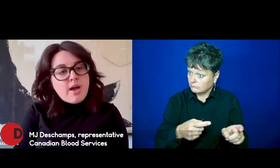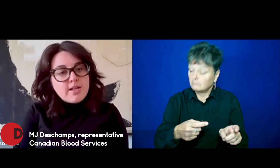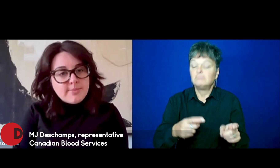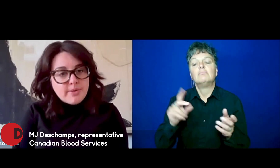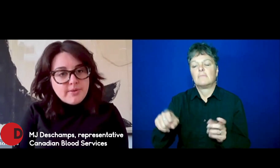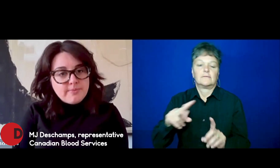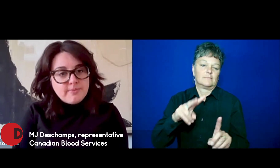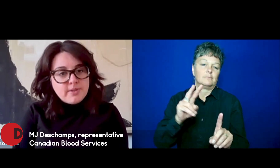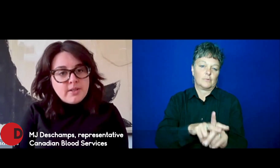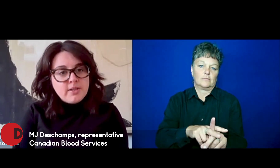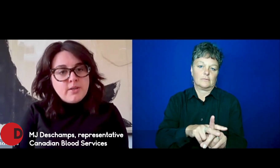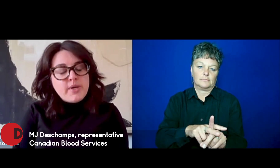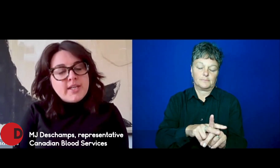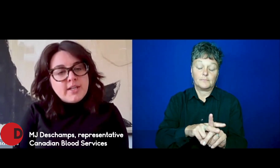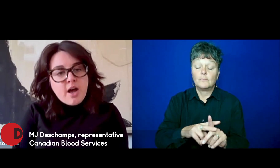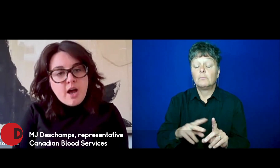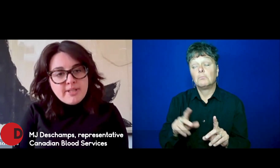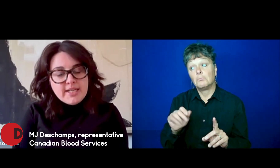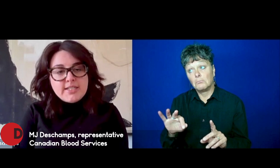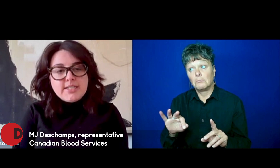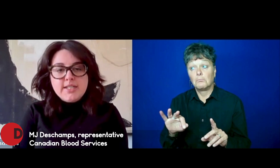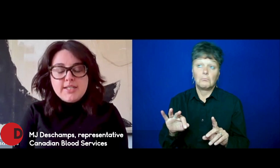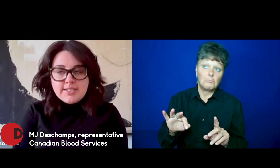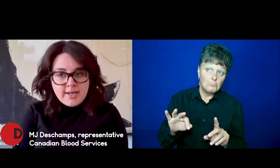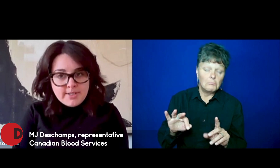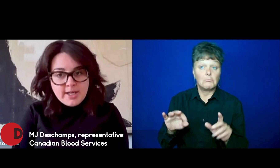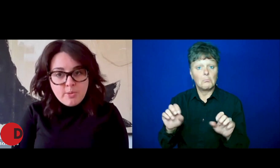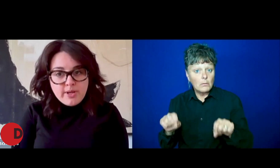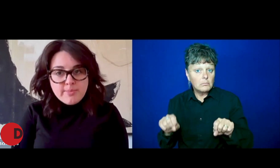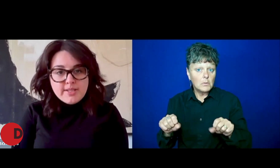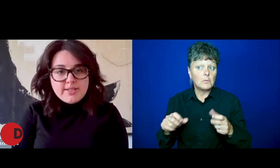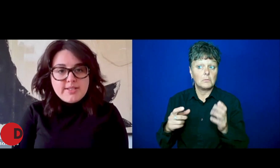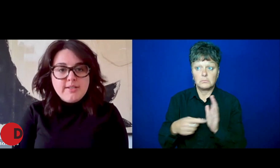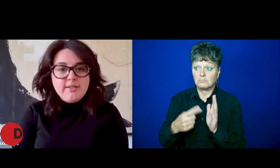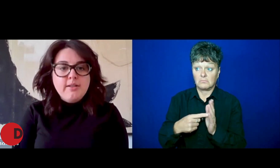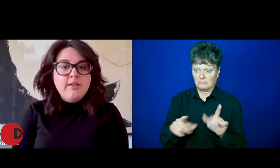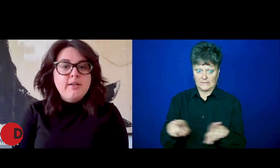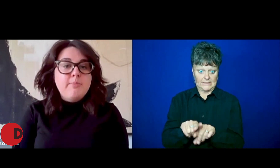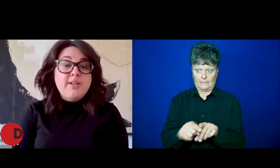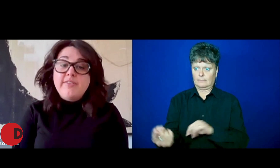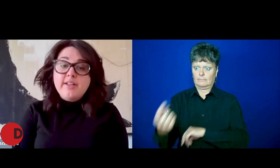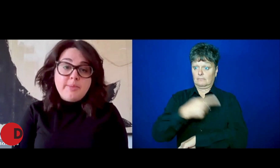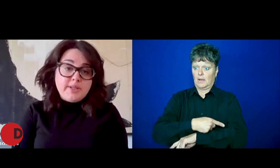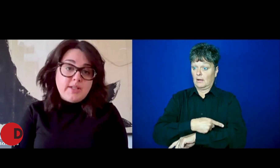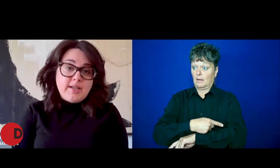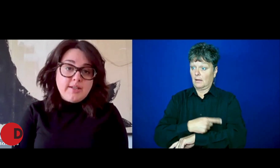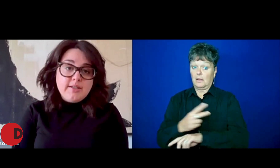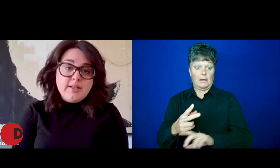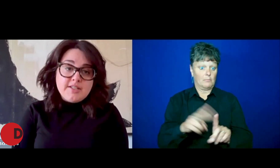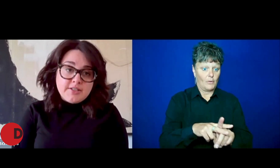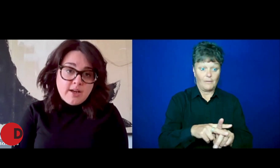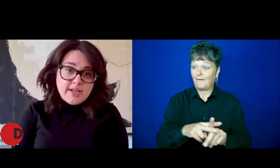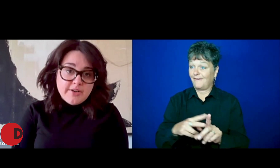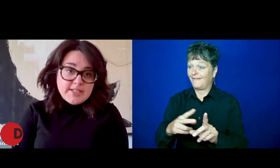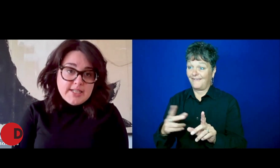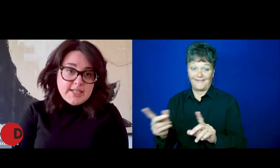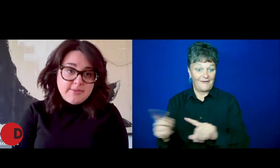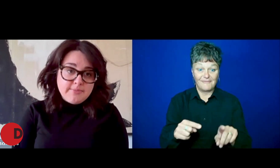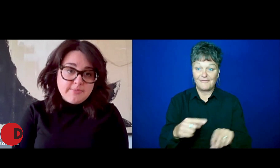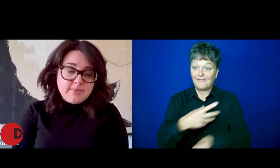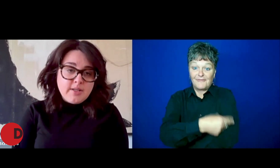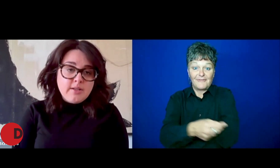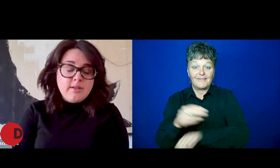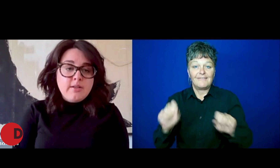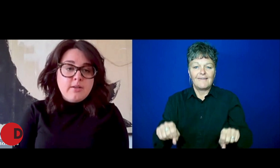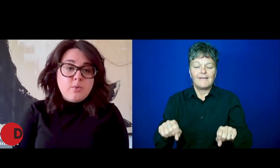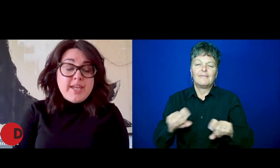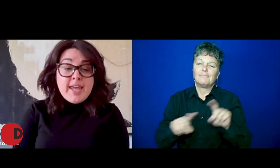We ask Deaf donors who use sign language to request an interpreter at least